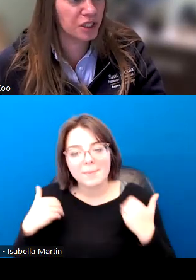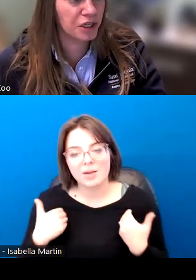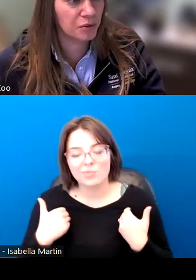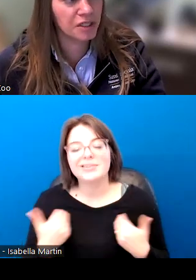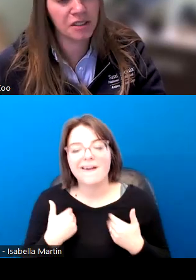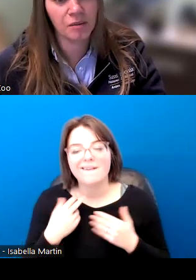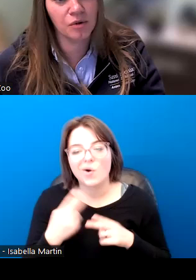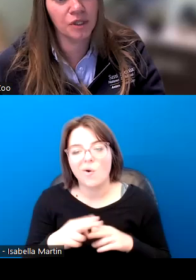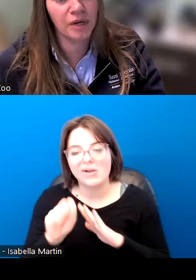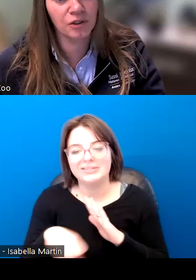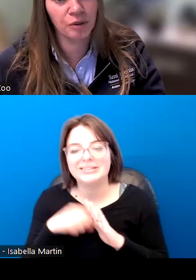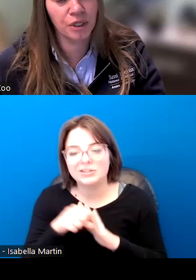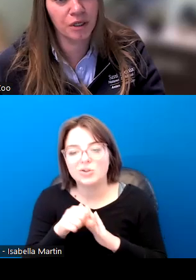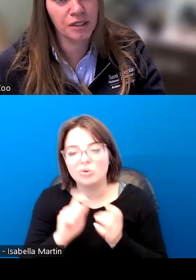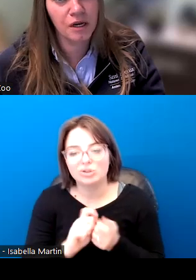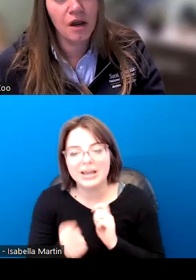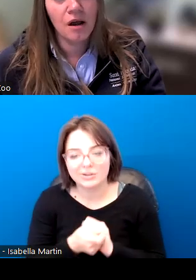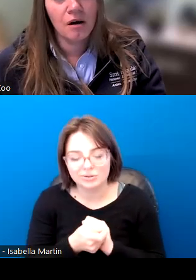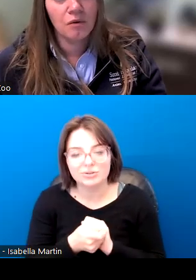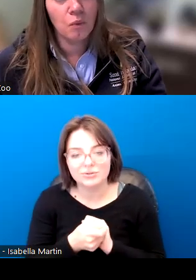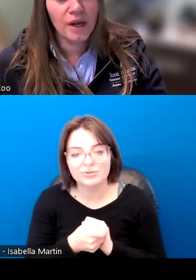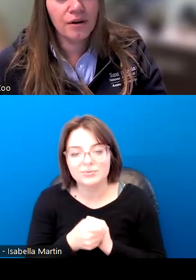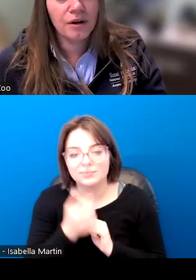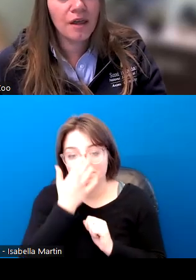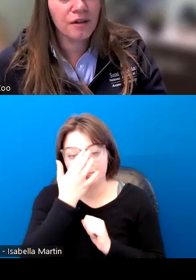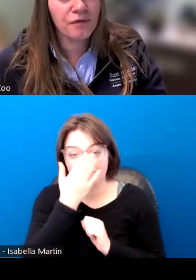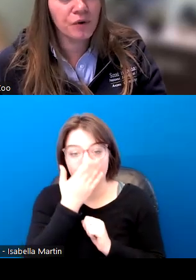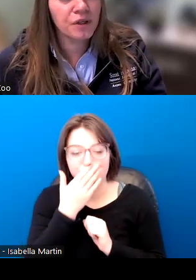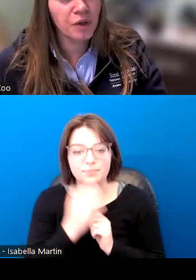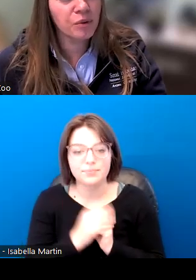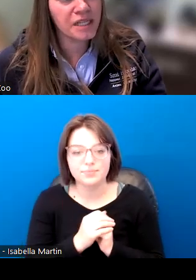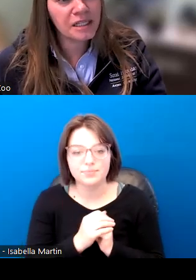particular with this example with the migratory birds whether or not the food that we present